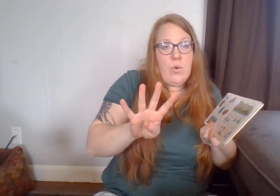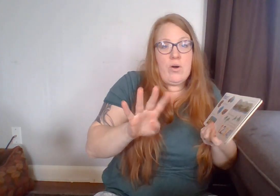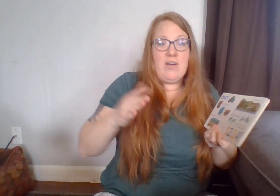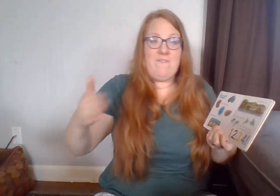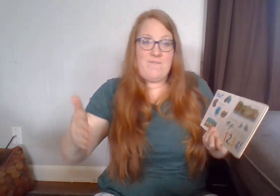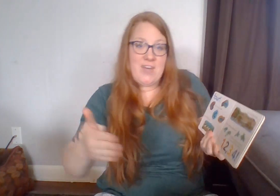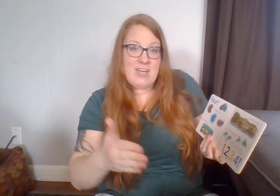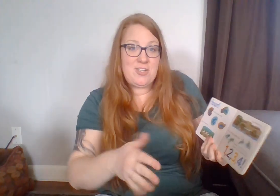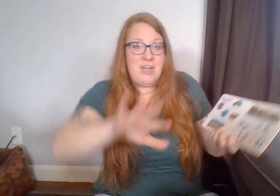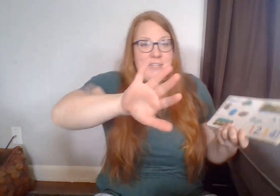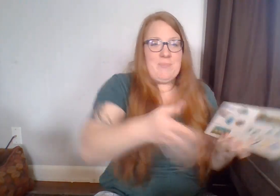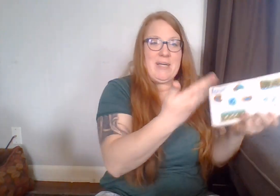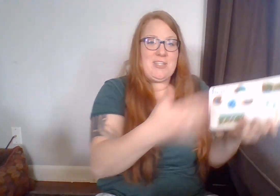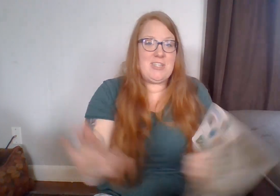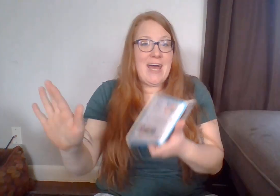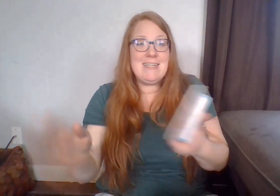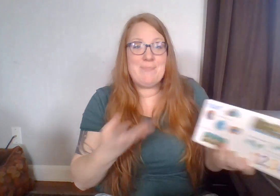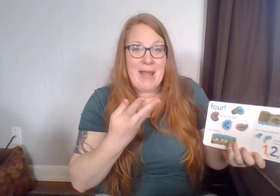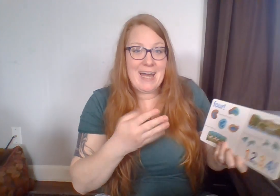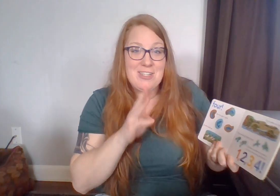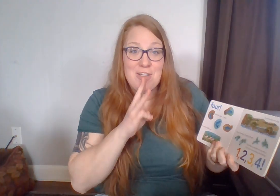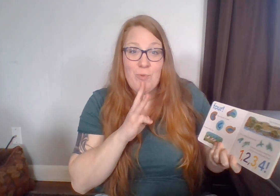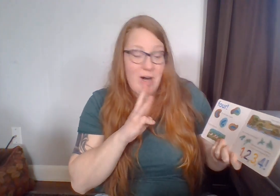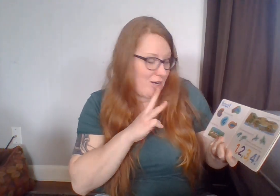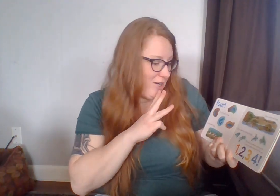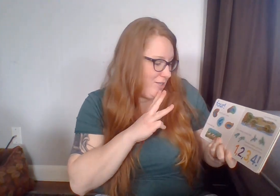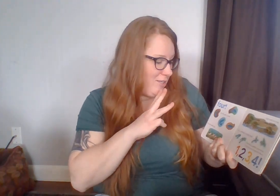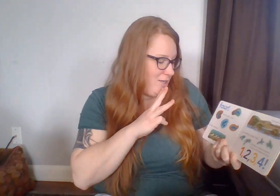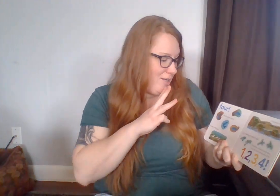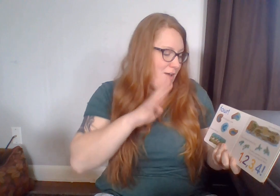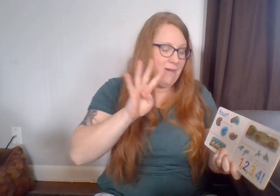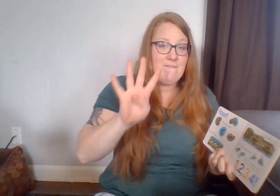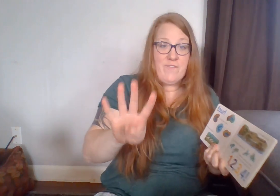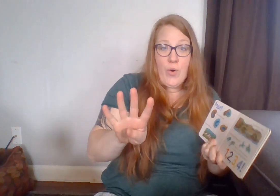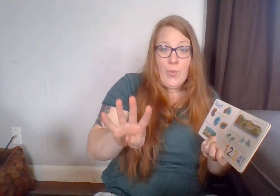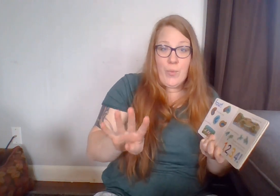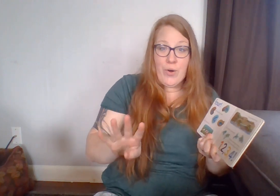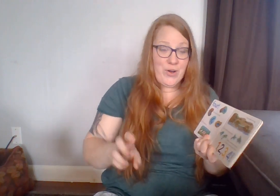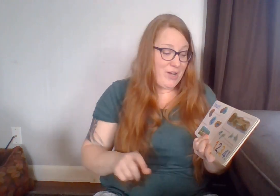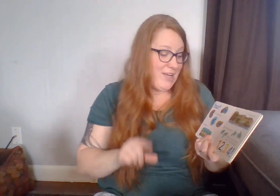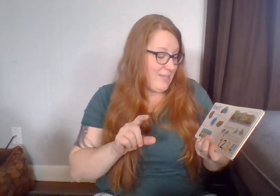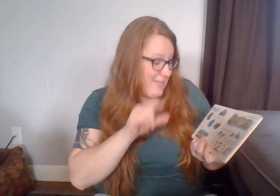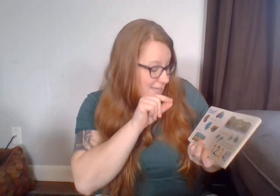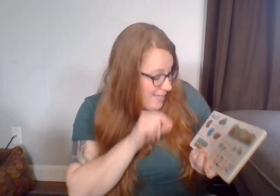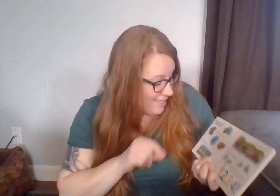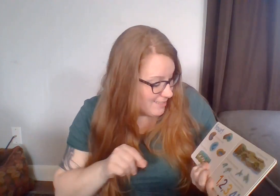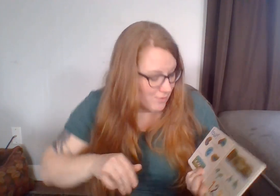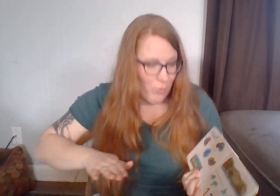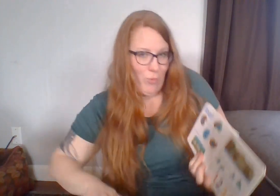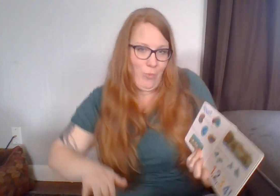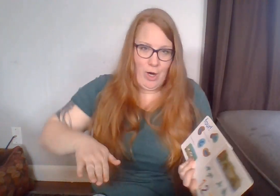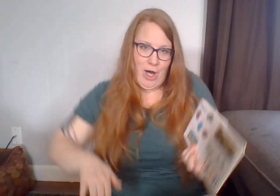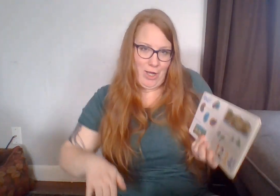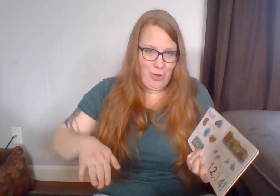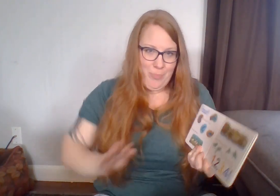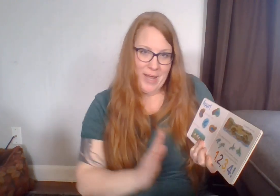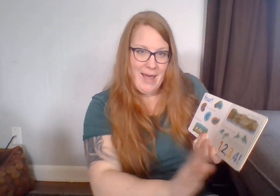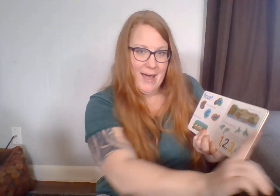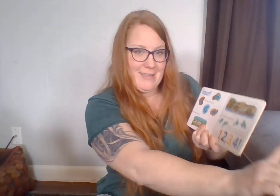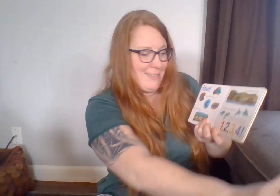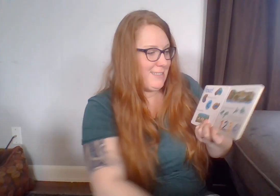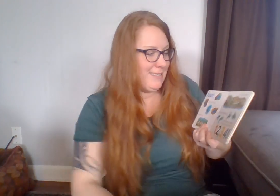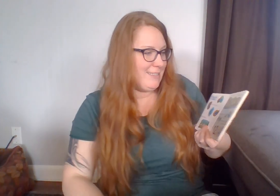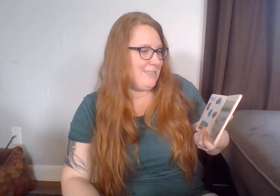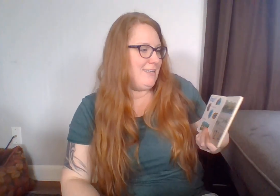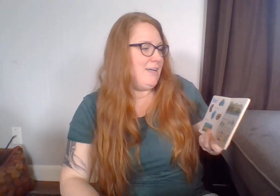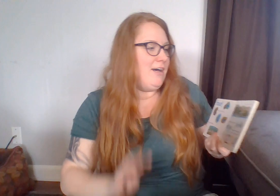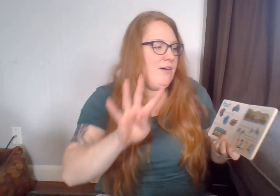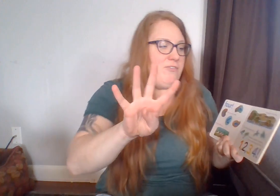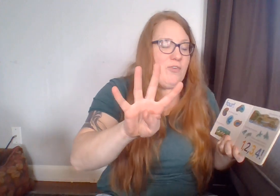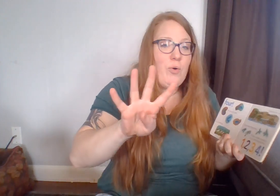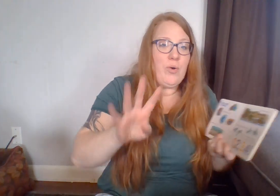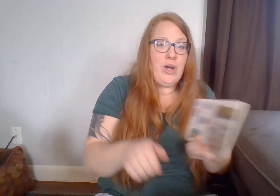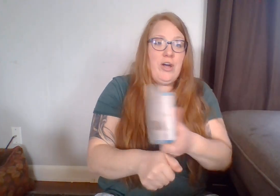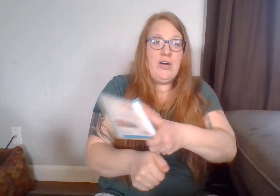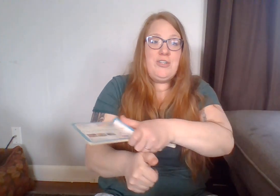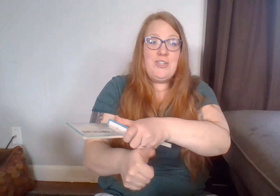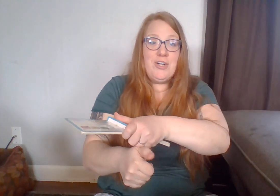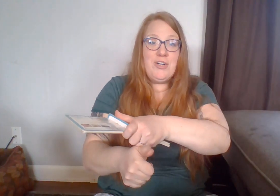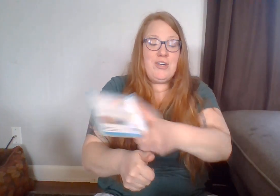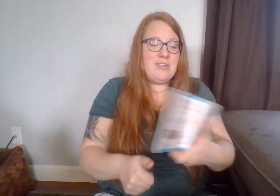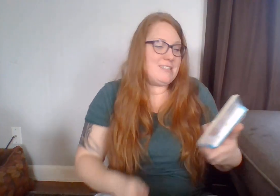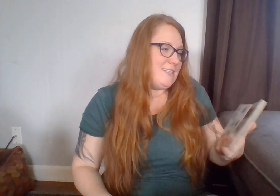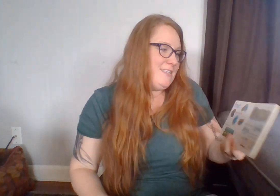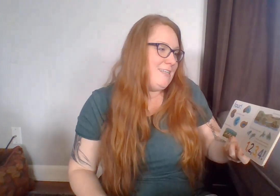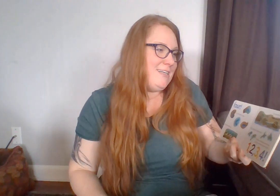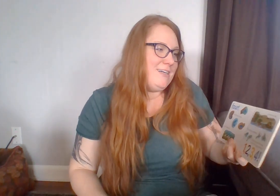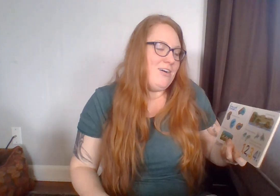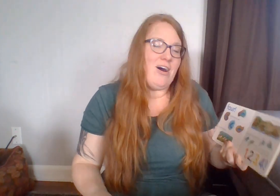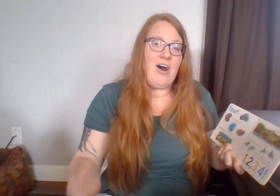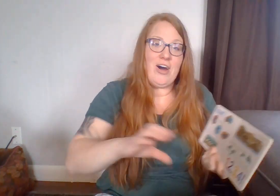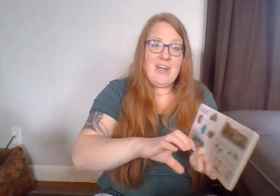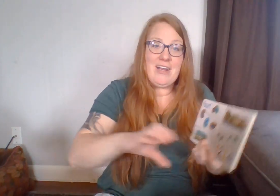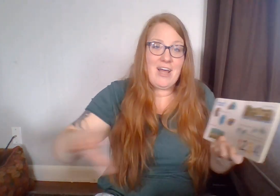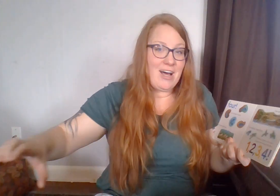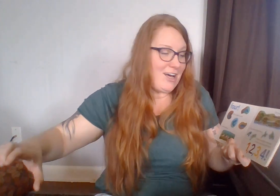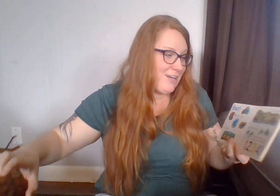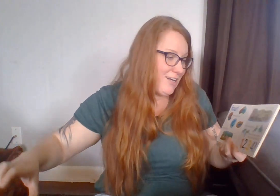fish splish and splash in the water 4 geese waddle past. 4 turtles on a log